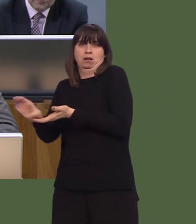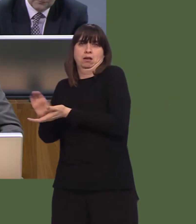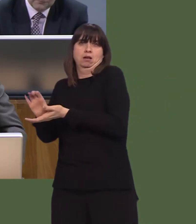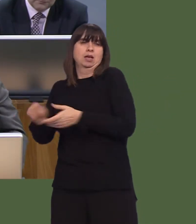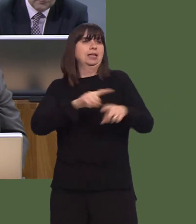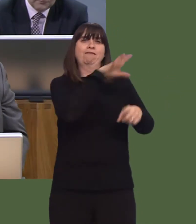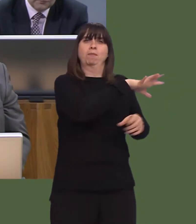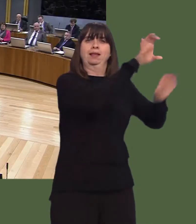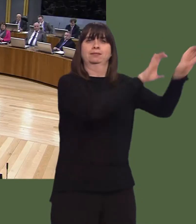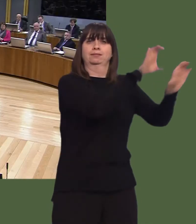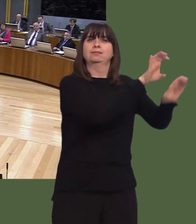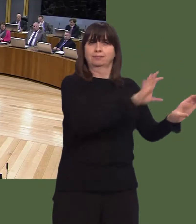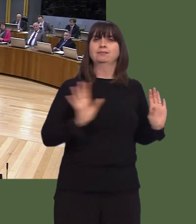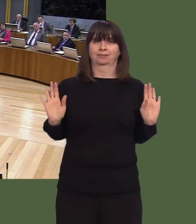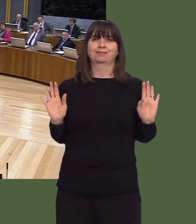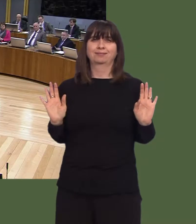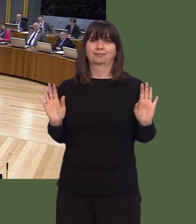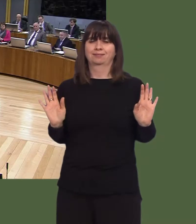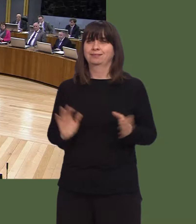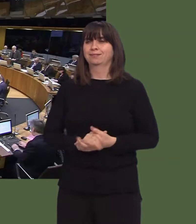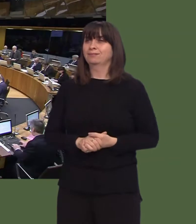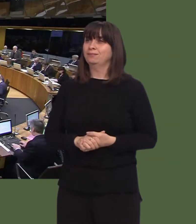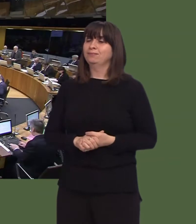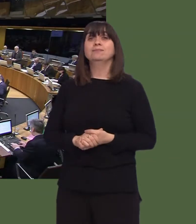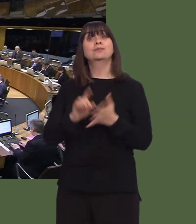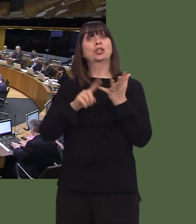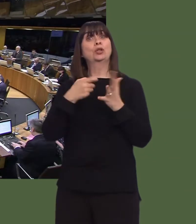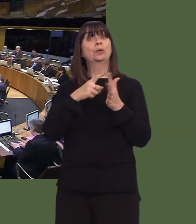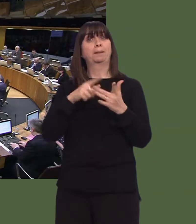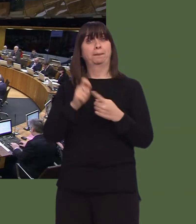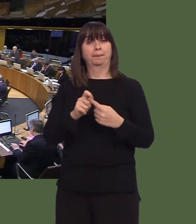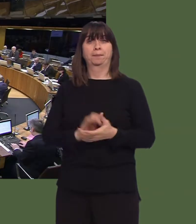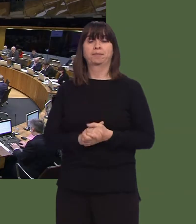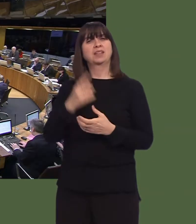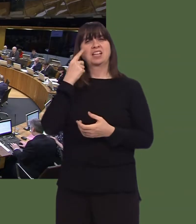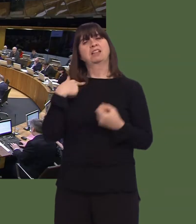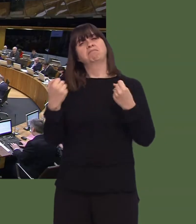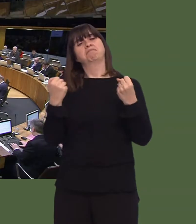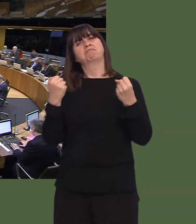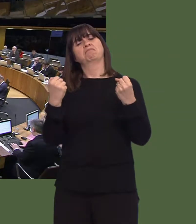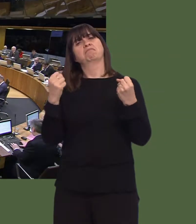Y Llywydd / The Llywydd: Leader of the UKIP group, Neil Hamilton. Neil Hamilton AM: Diolch yn fawr, Llywydd. As I was on my way to Cardiff yesterday, I was listening to the car radio, and the World